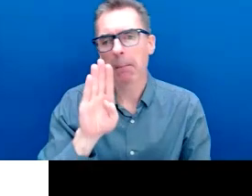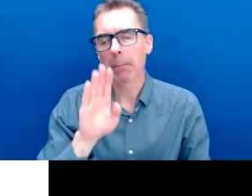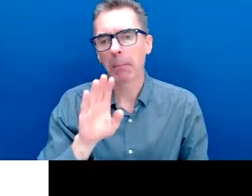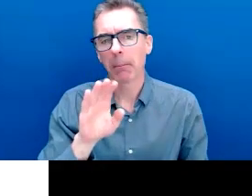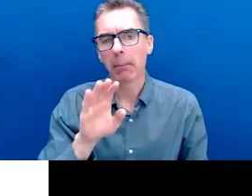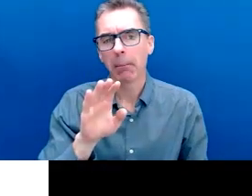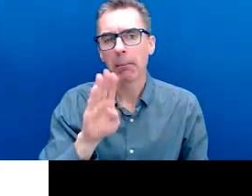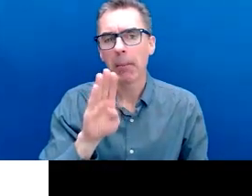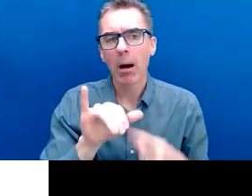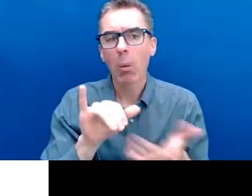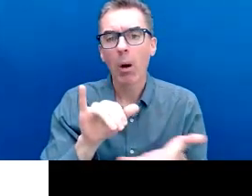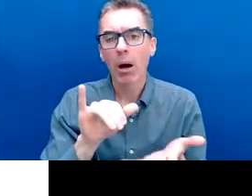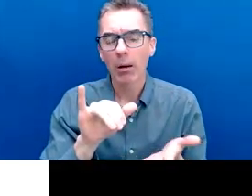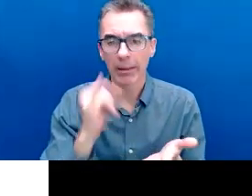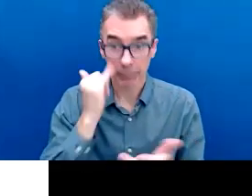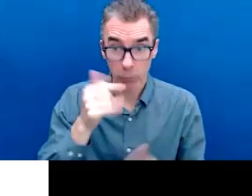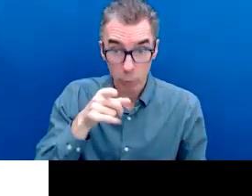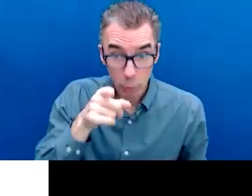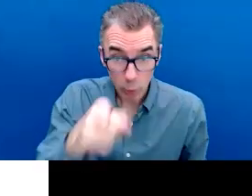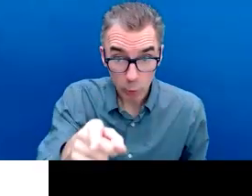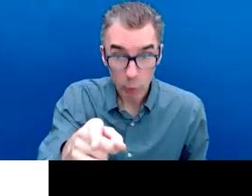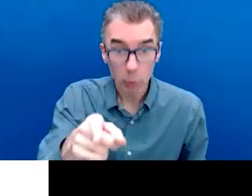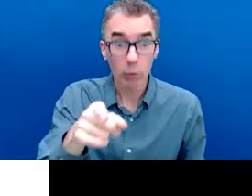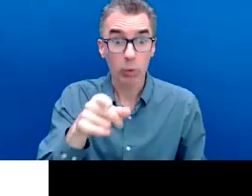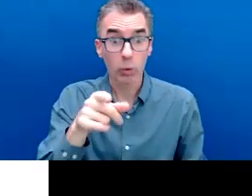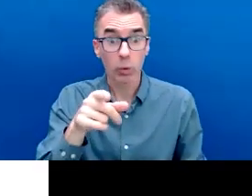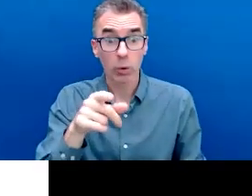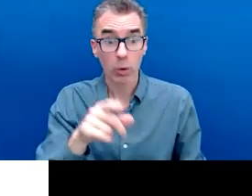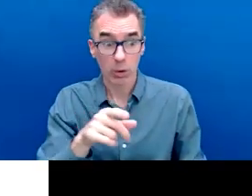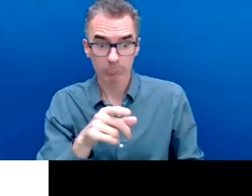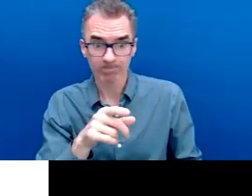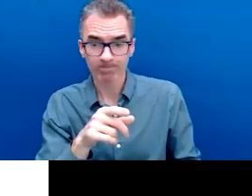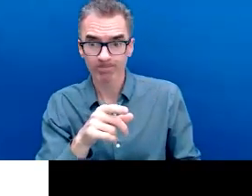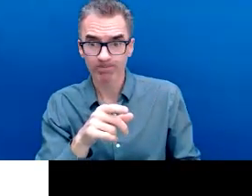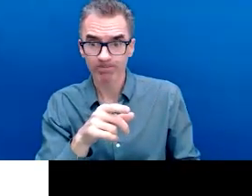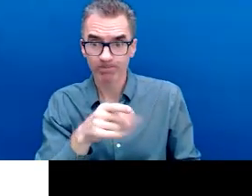is that if you, use that resource, if you use that instructional material